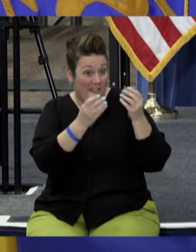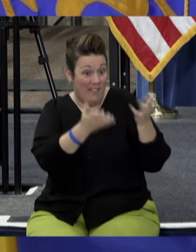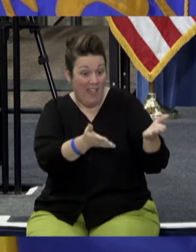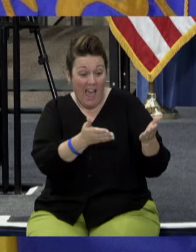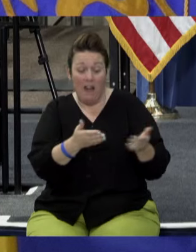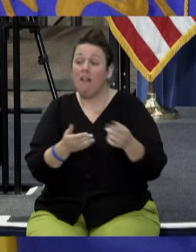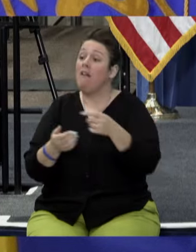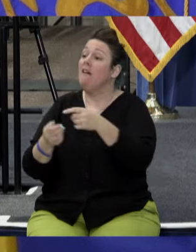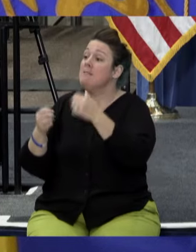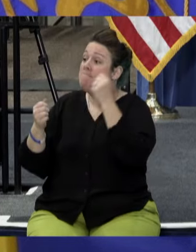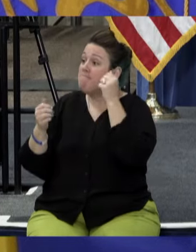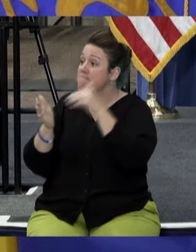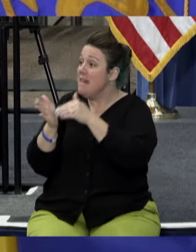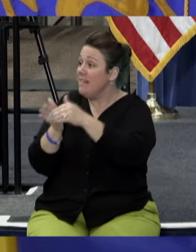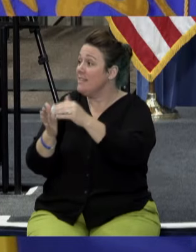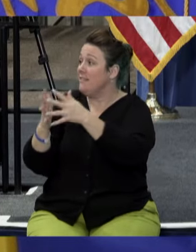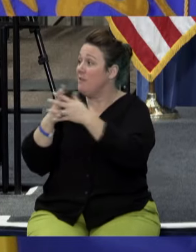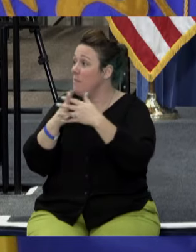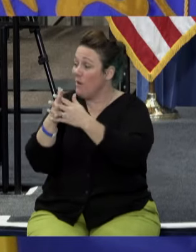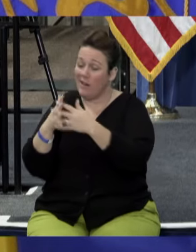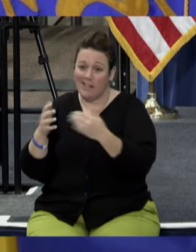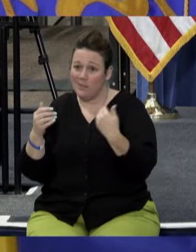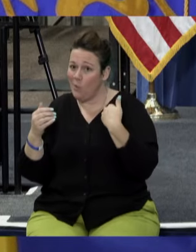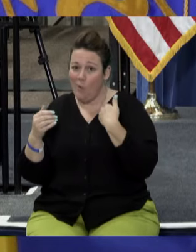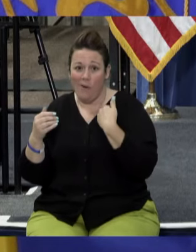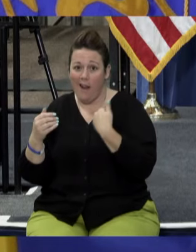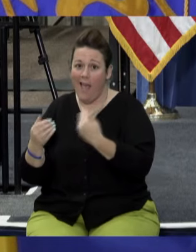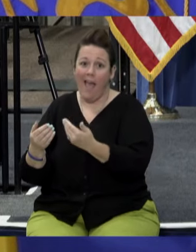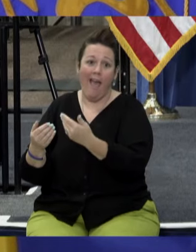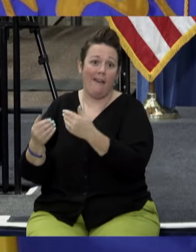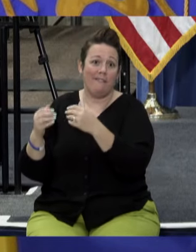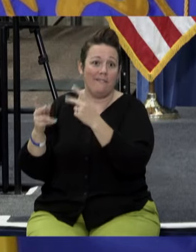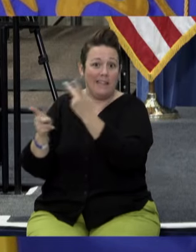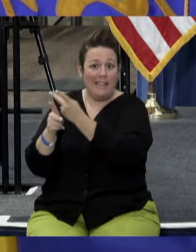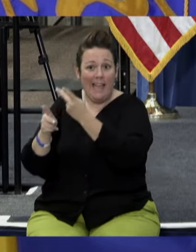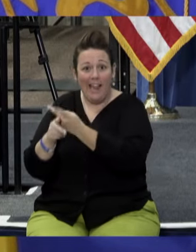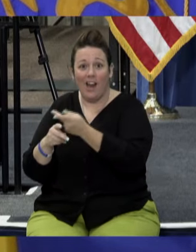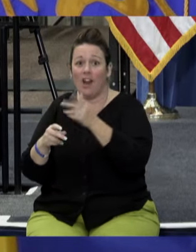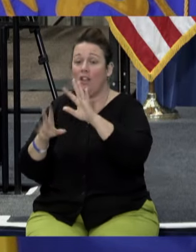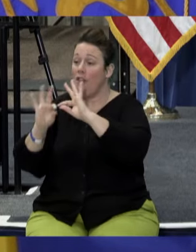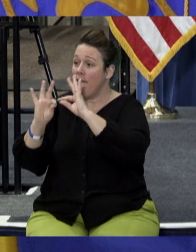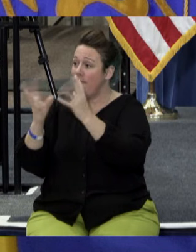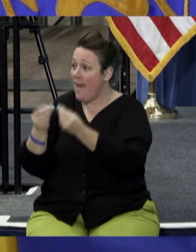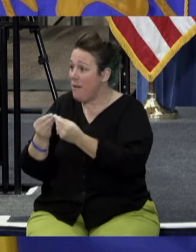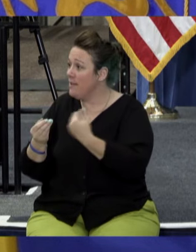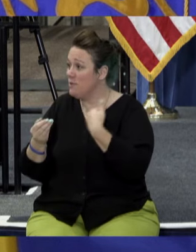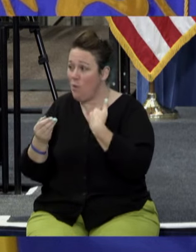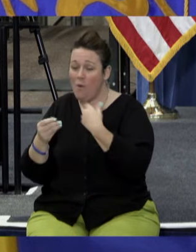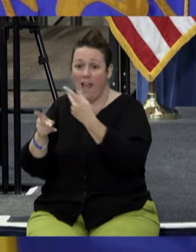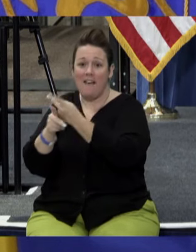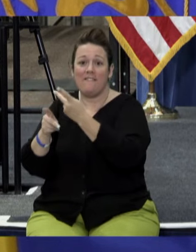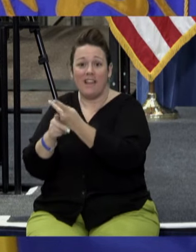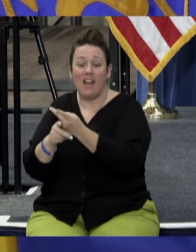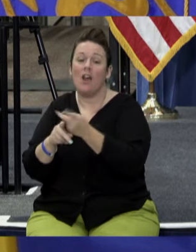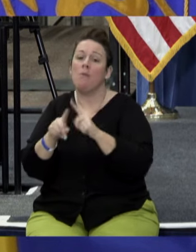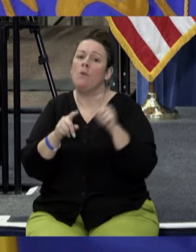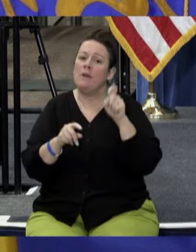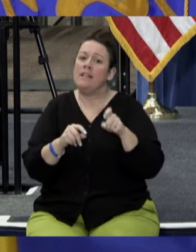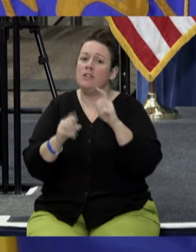relying on family members for care, and family caregivers deserve all the support we can offer.